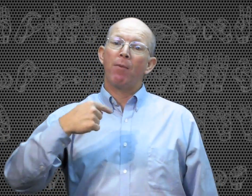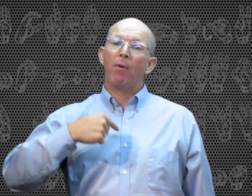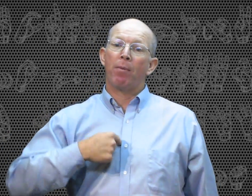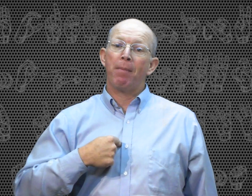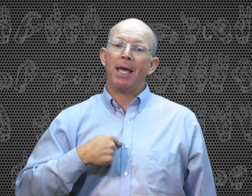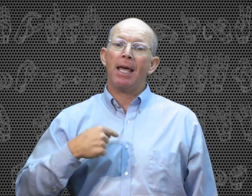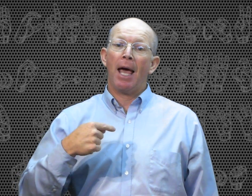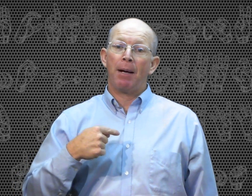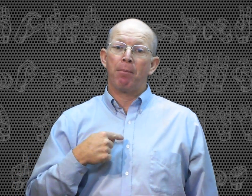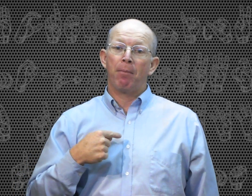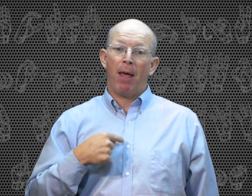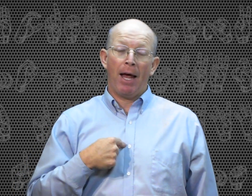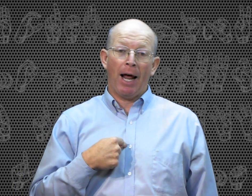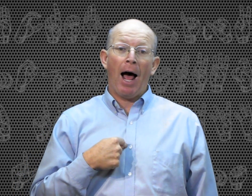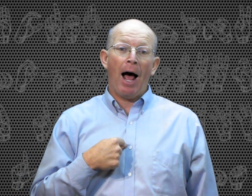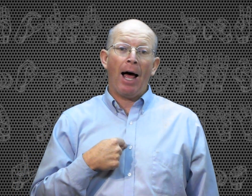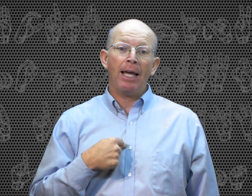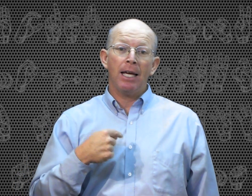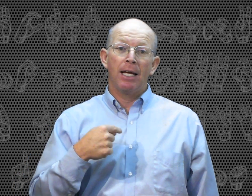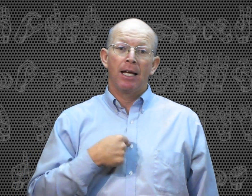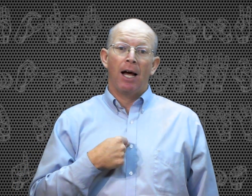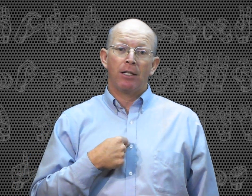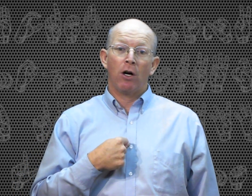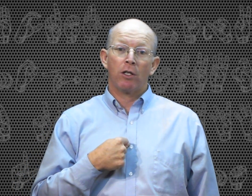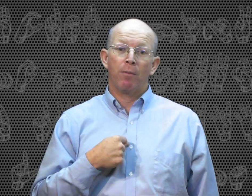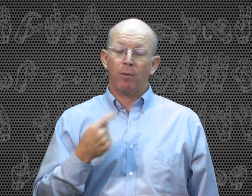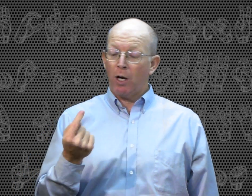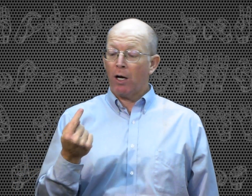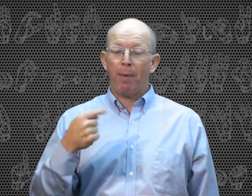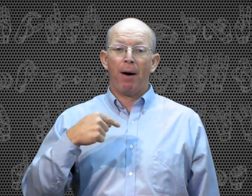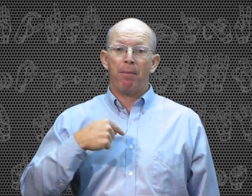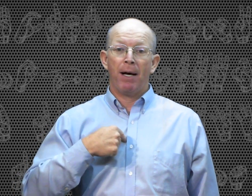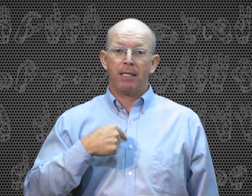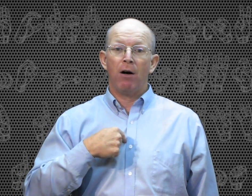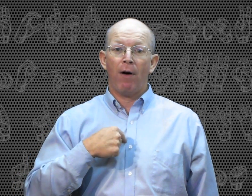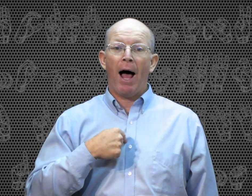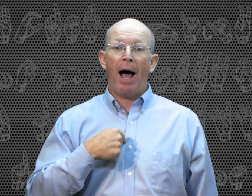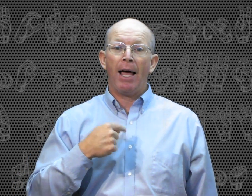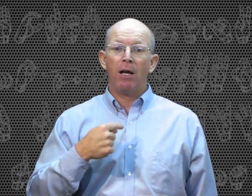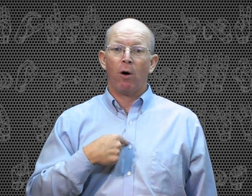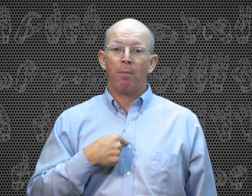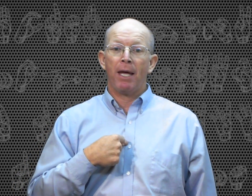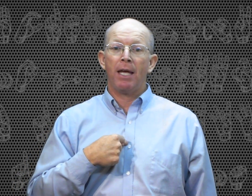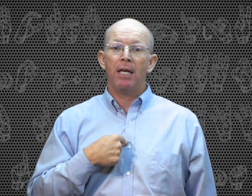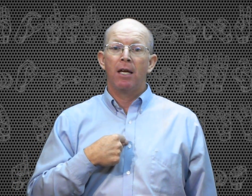The same way with ME and I. I talk about myself, I or ME.